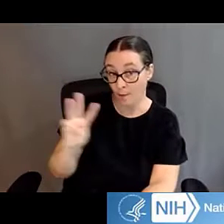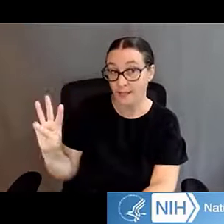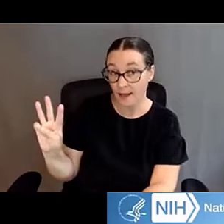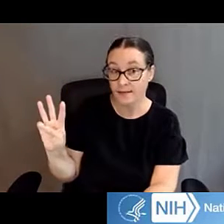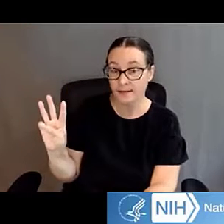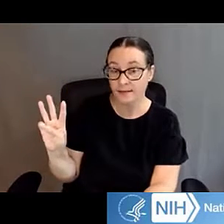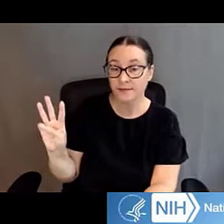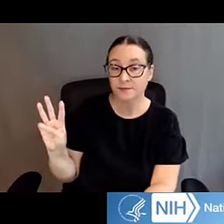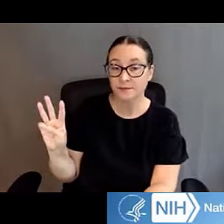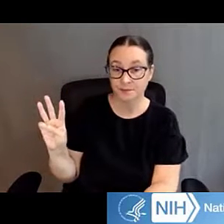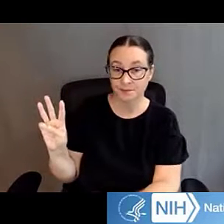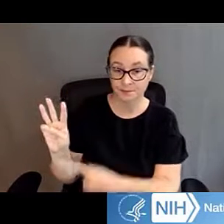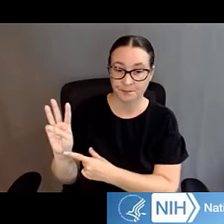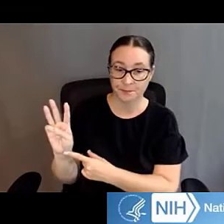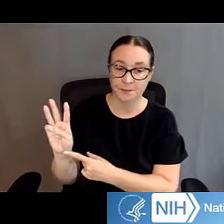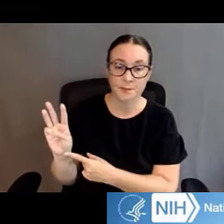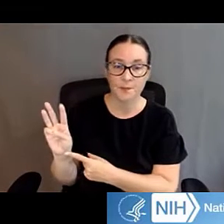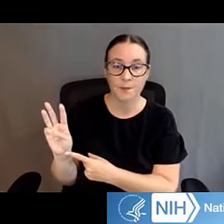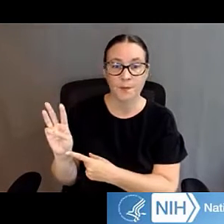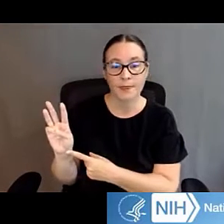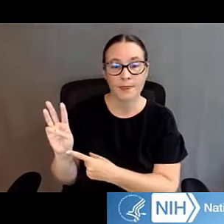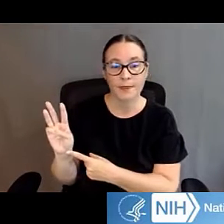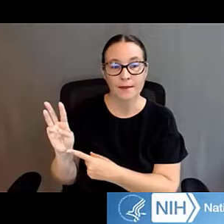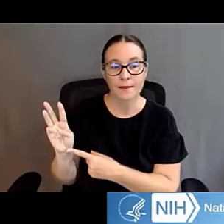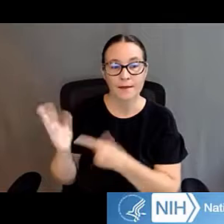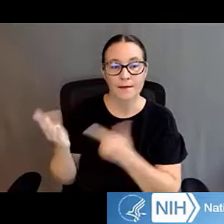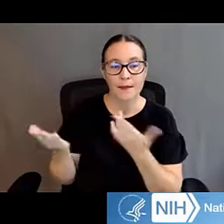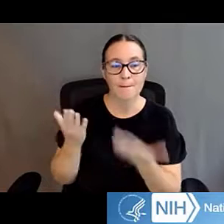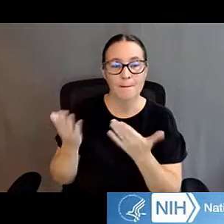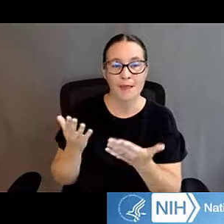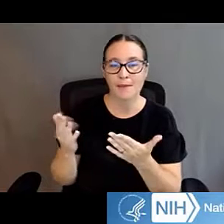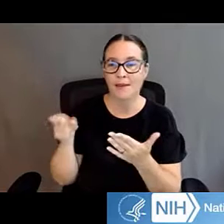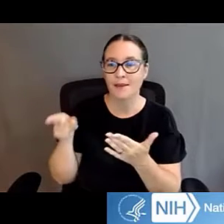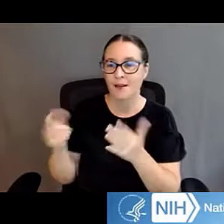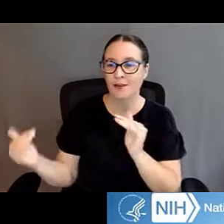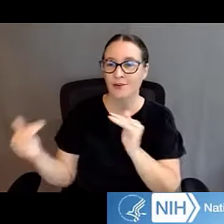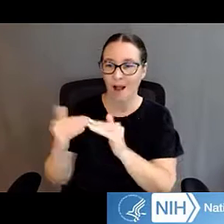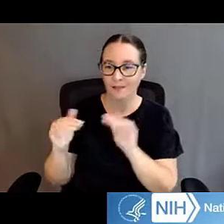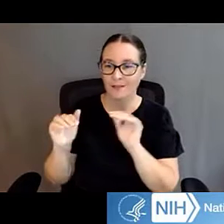and maybe our trusty colleague can pop in the link to that,